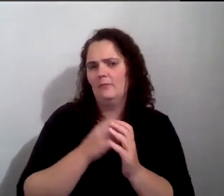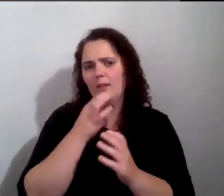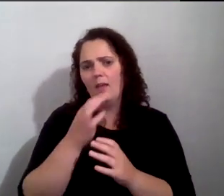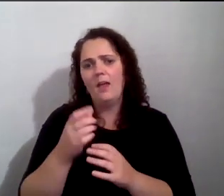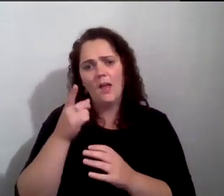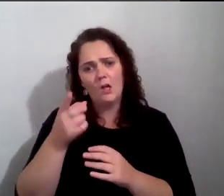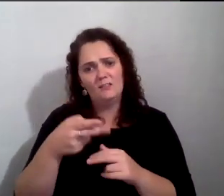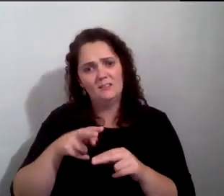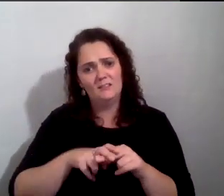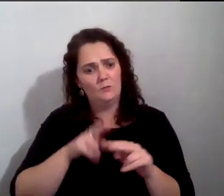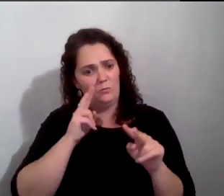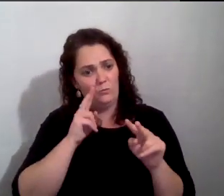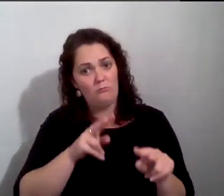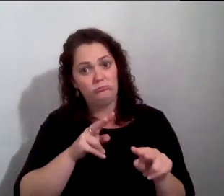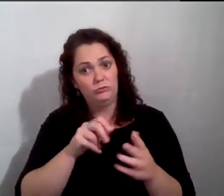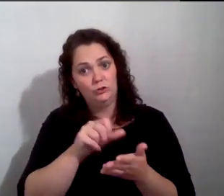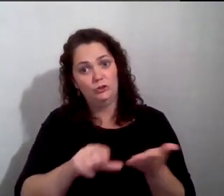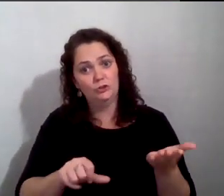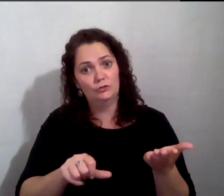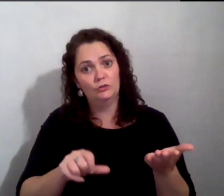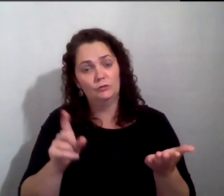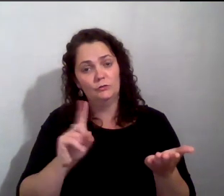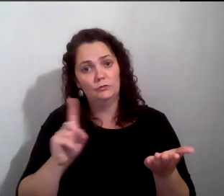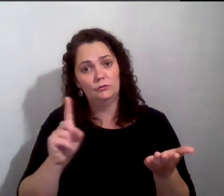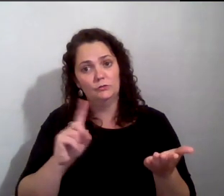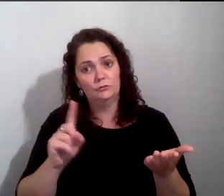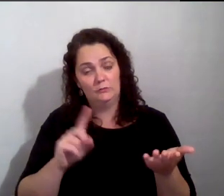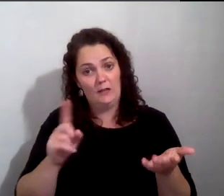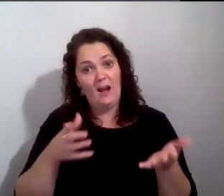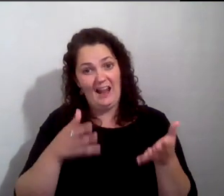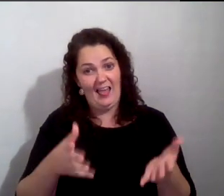So were you sitting in on the surgeries or how did that –